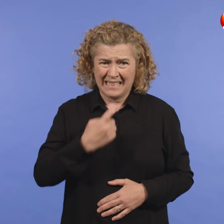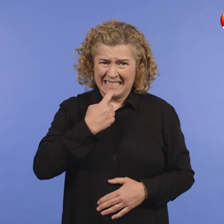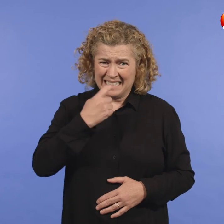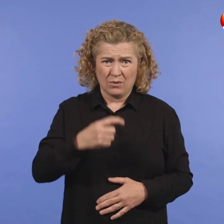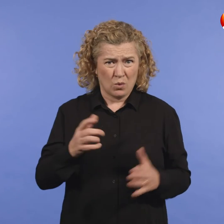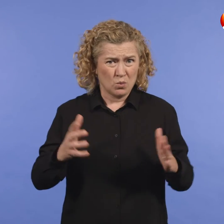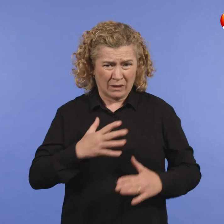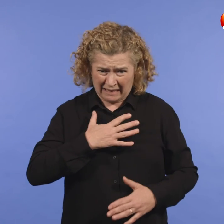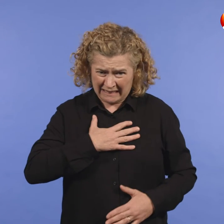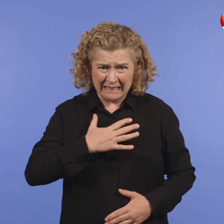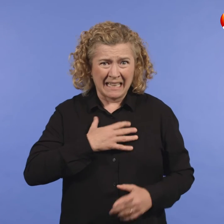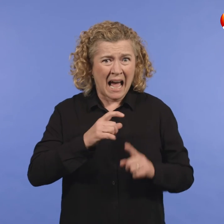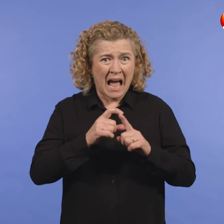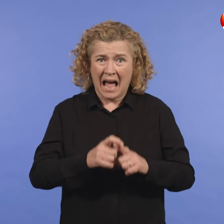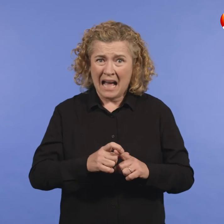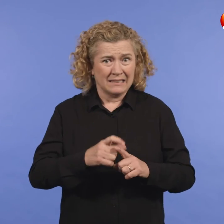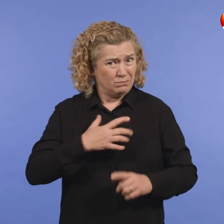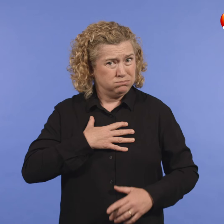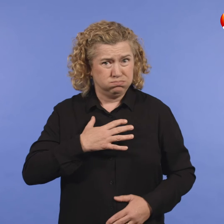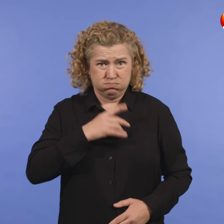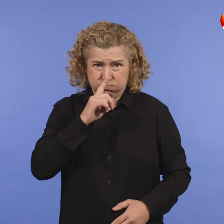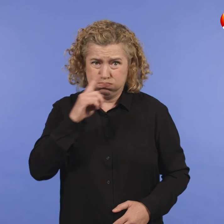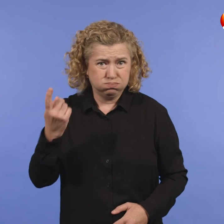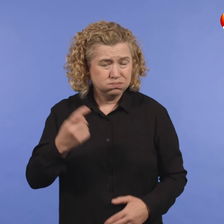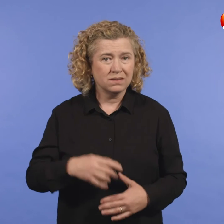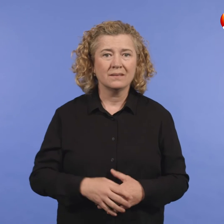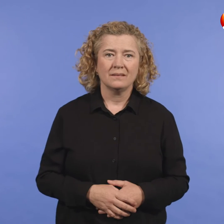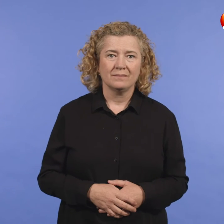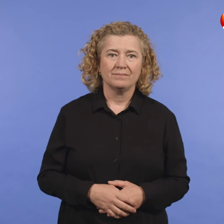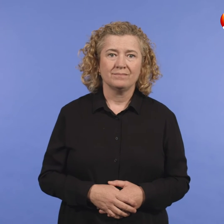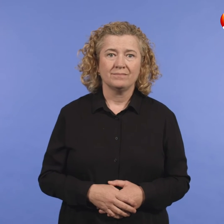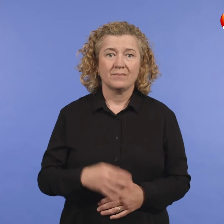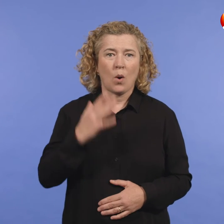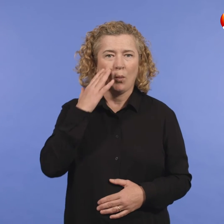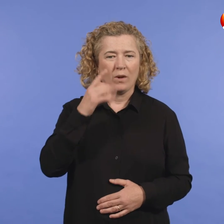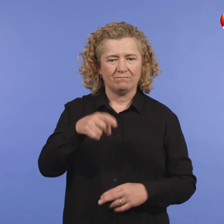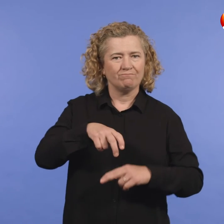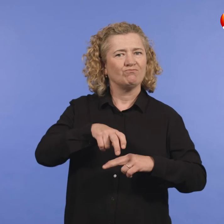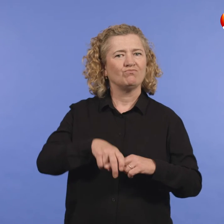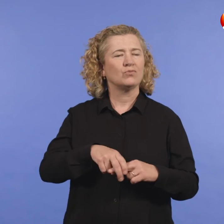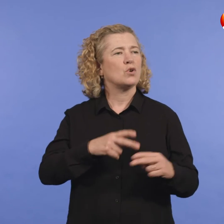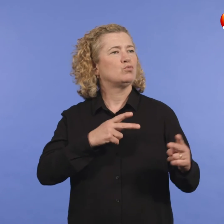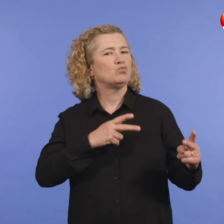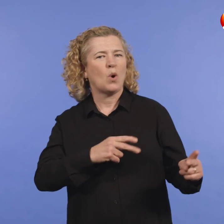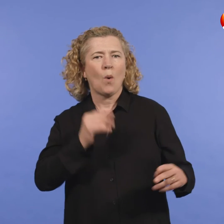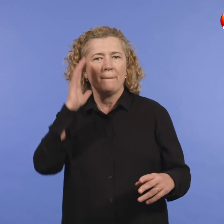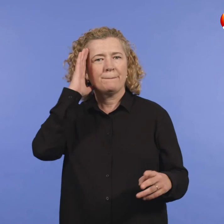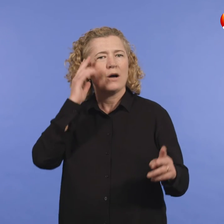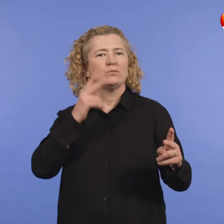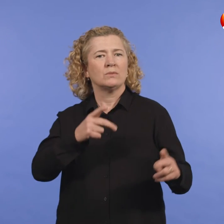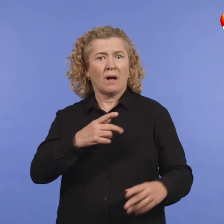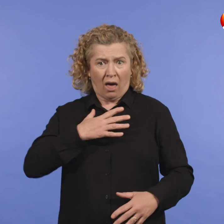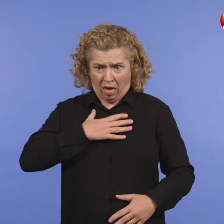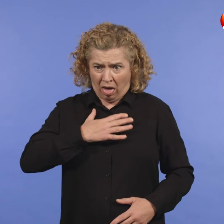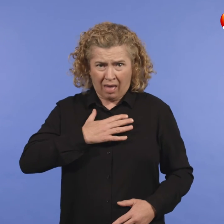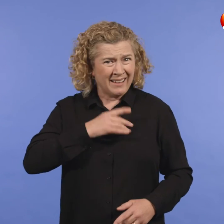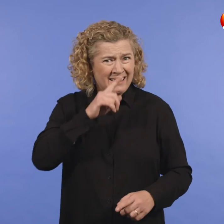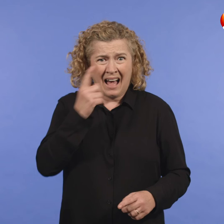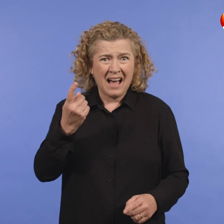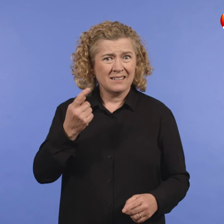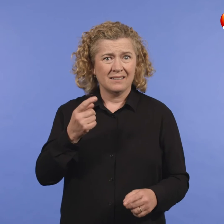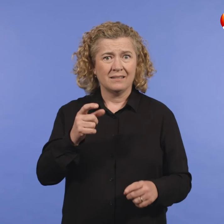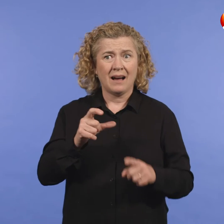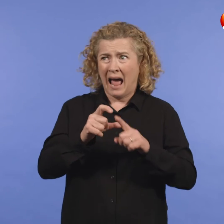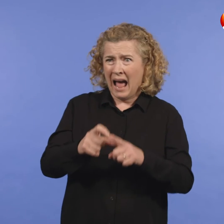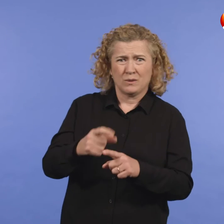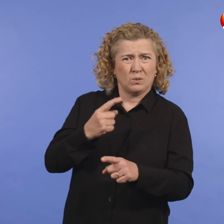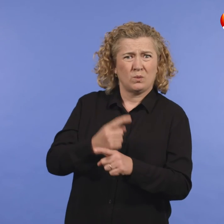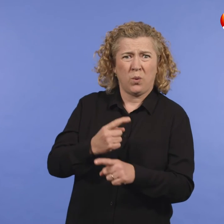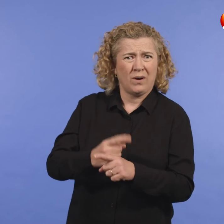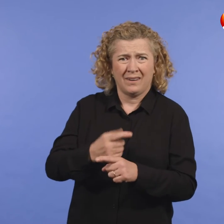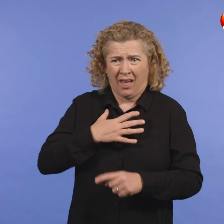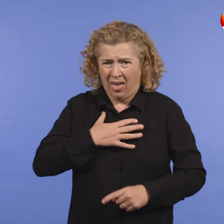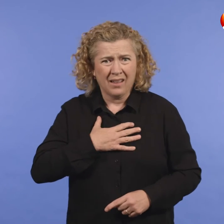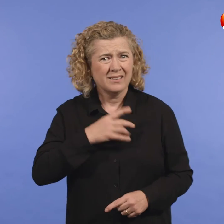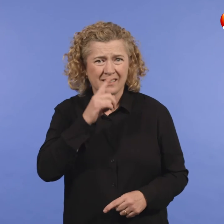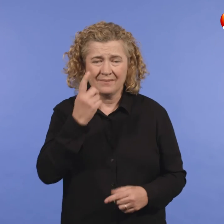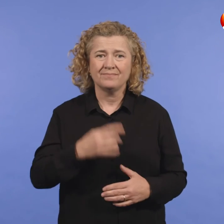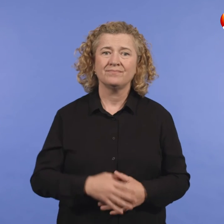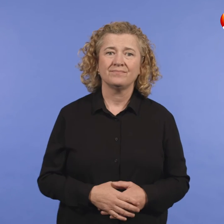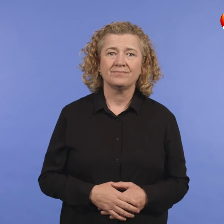severe shortness of breath or difficulty breathing - becoming short of breath even when resting and can’t talk